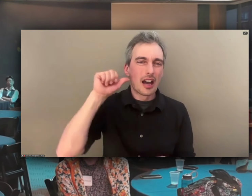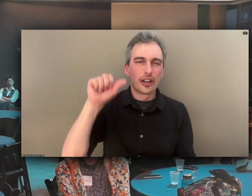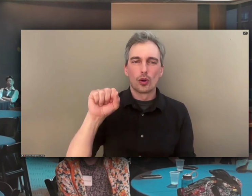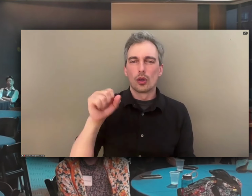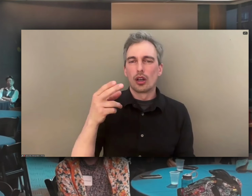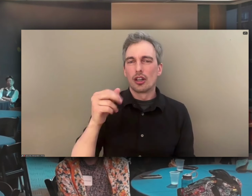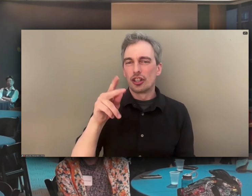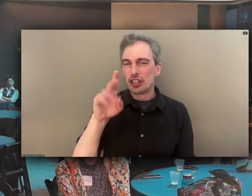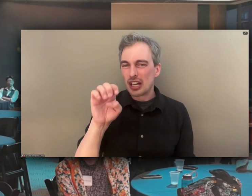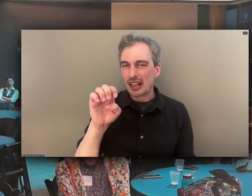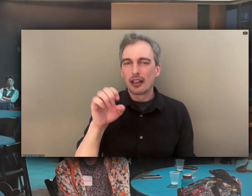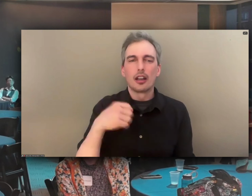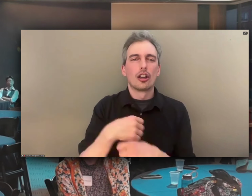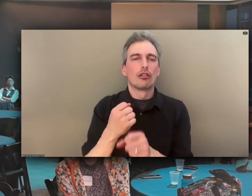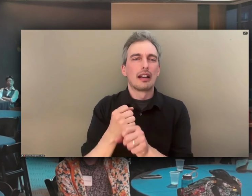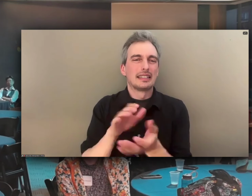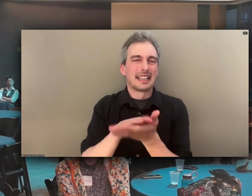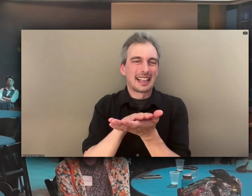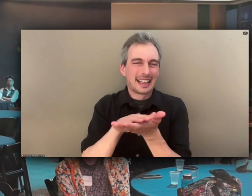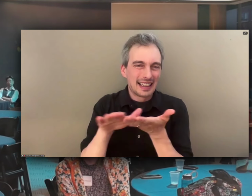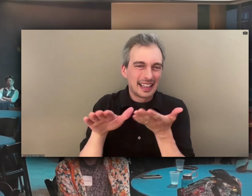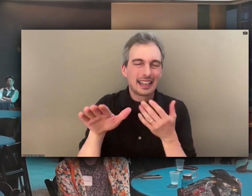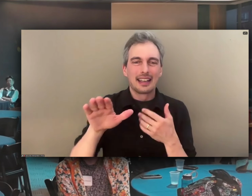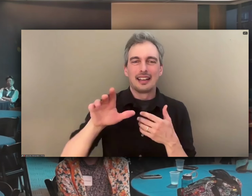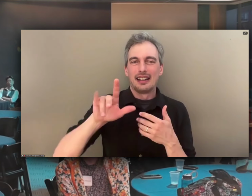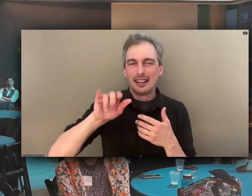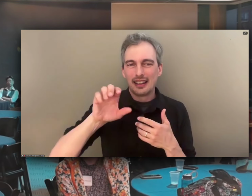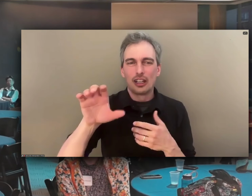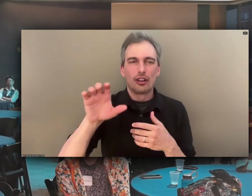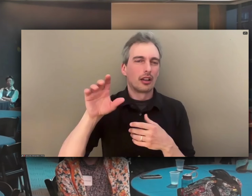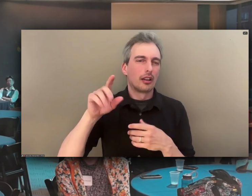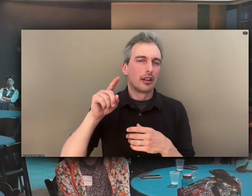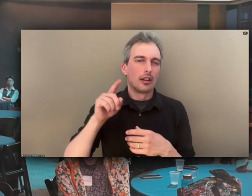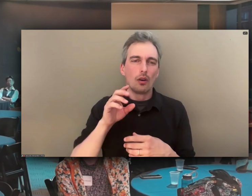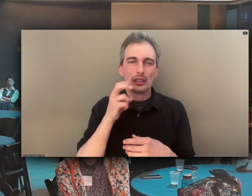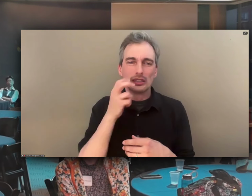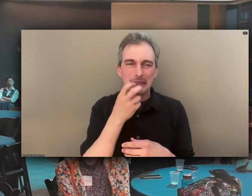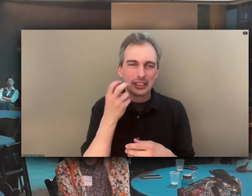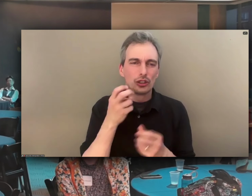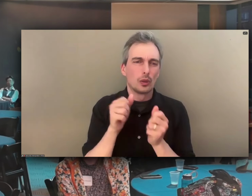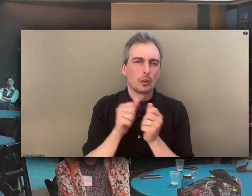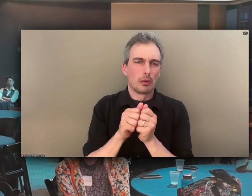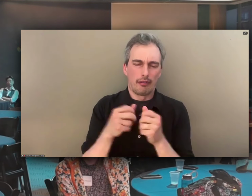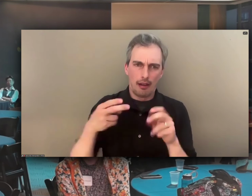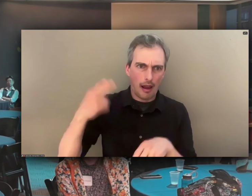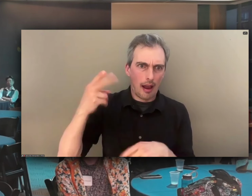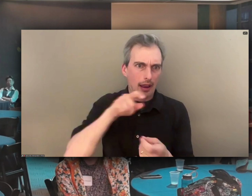And syncs and aligns that, the transcript, with the audio. Right?